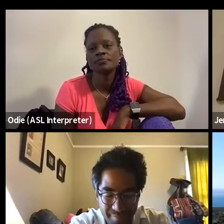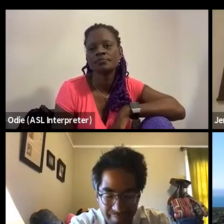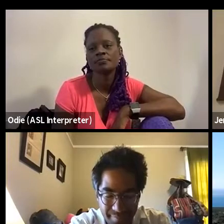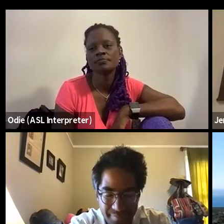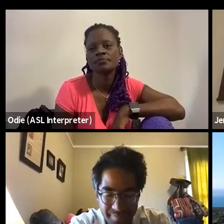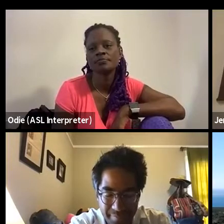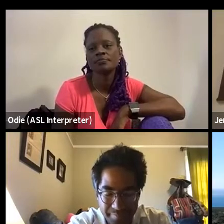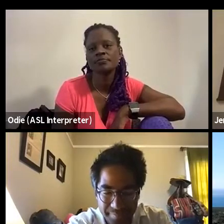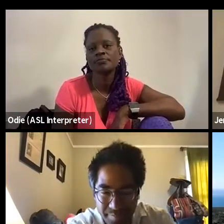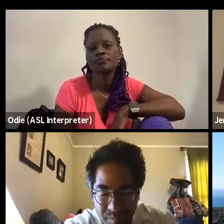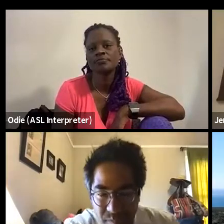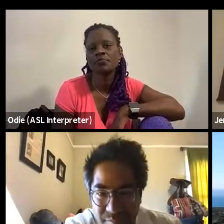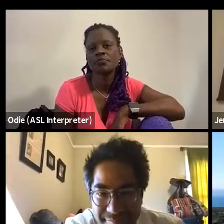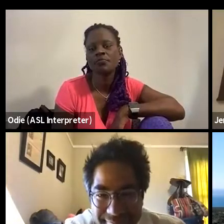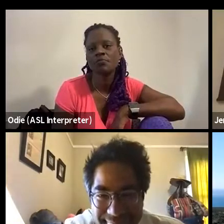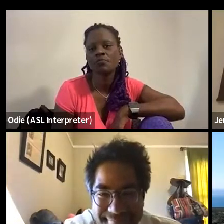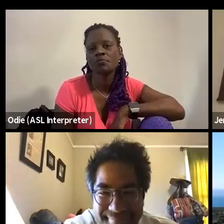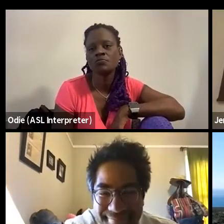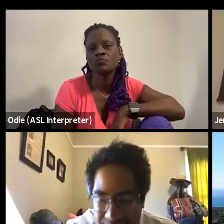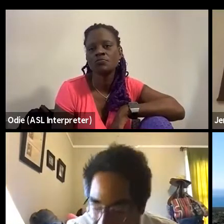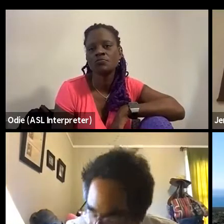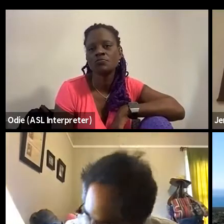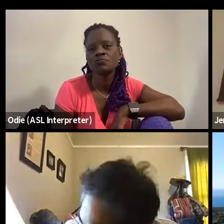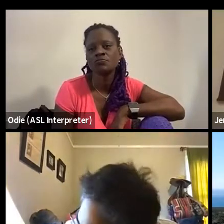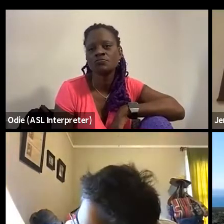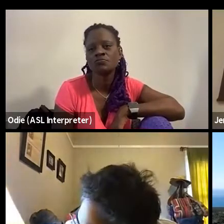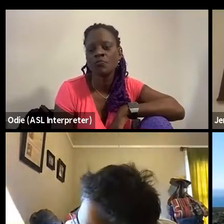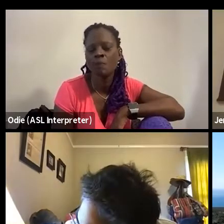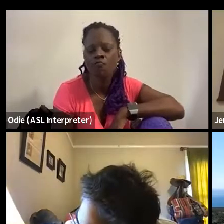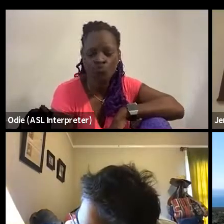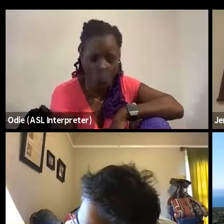Probably I have a question about my turn